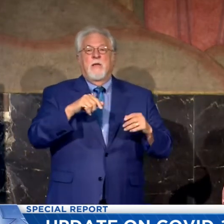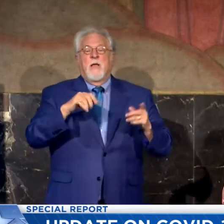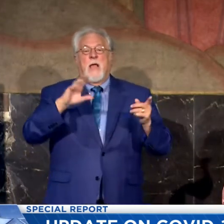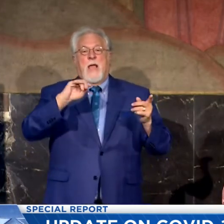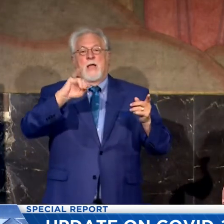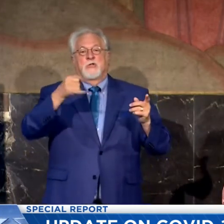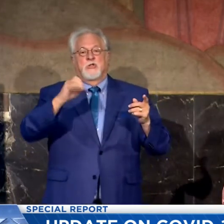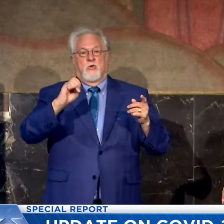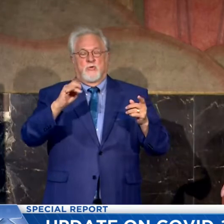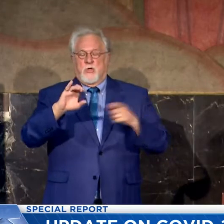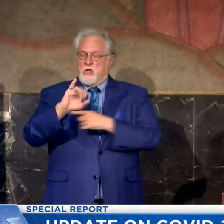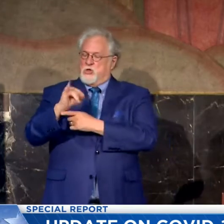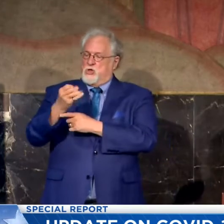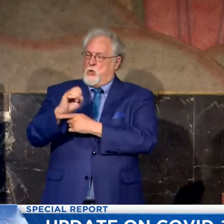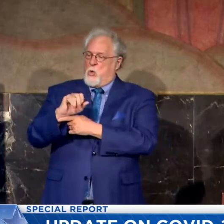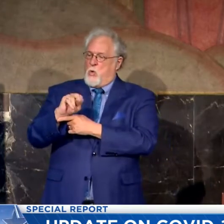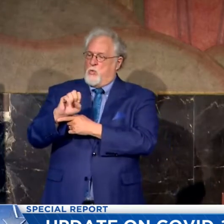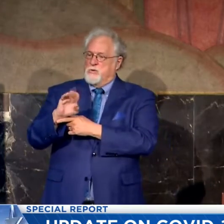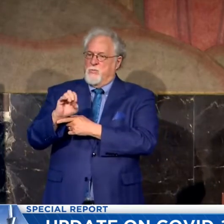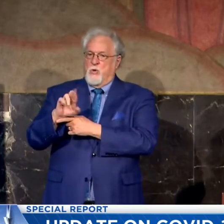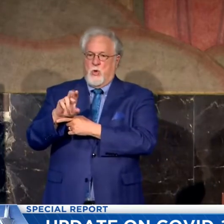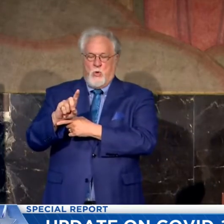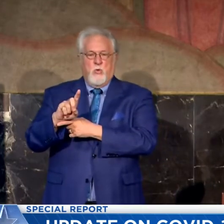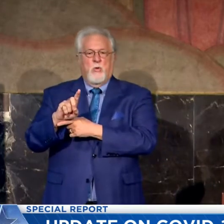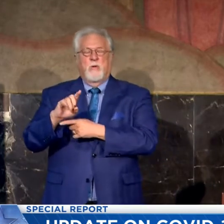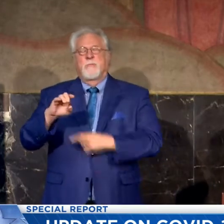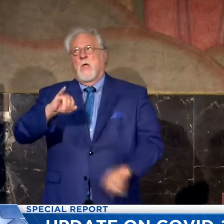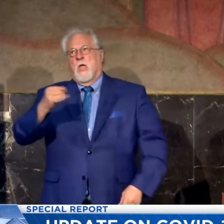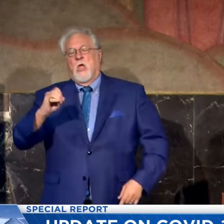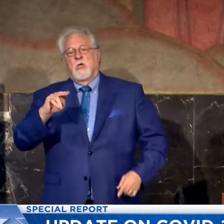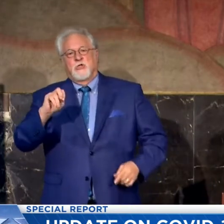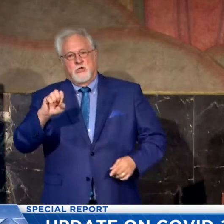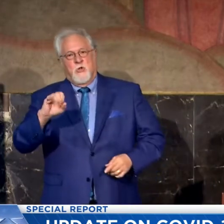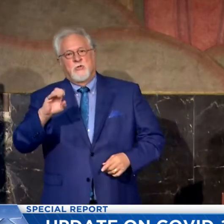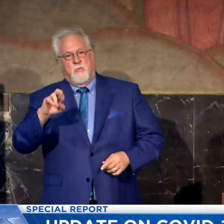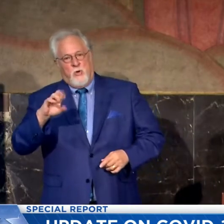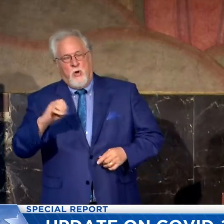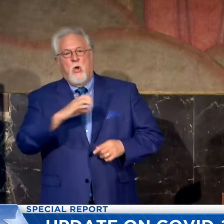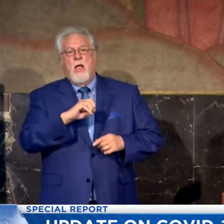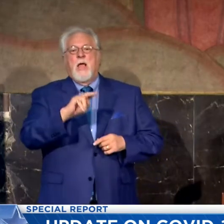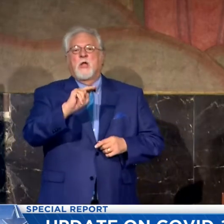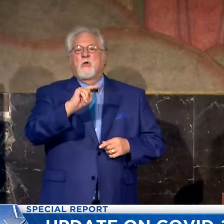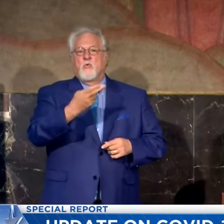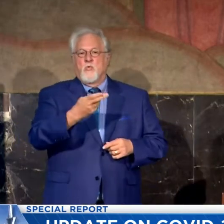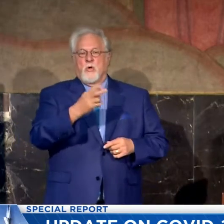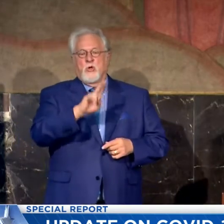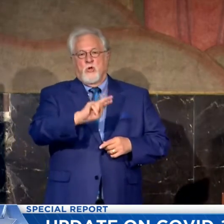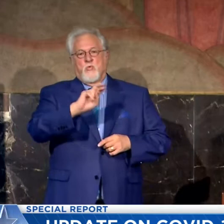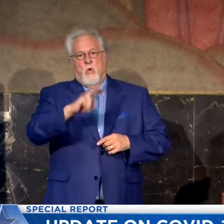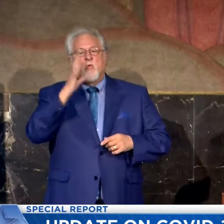BATON ROUGE AND BAKER AND MANSFIELD AND PACKHAM AND NEW IBERIA AND JONESBORO THAT ARE UP AND RUNNING WITH TESTING.